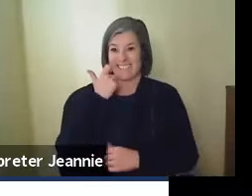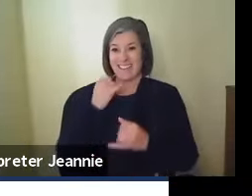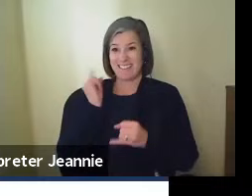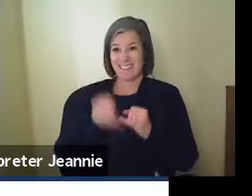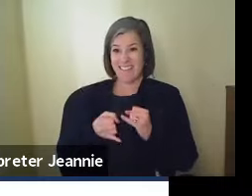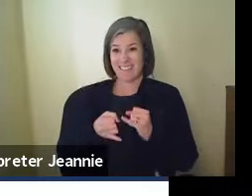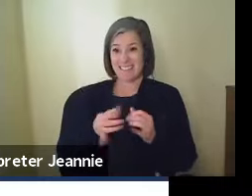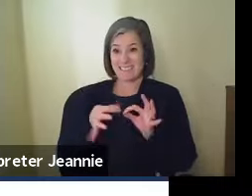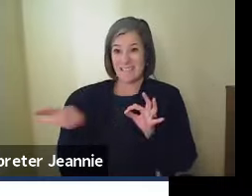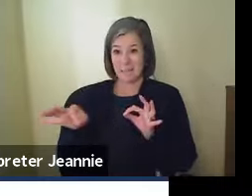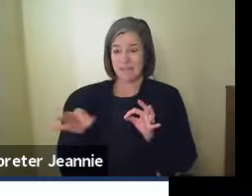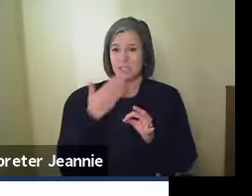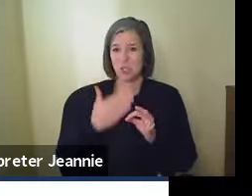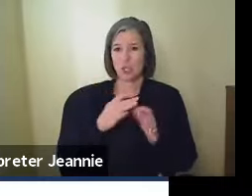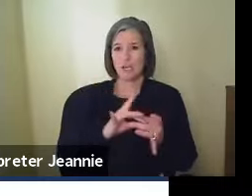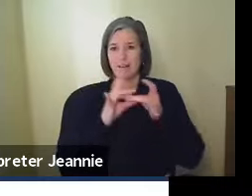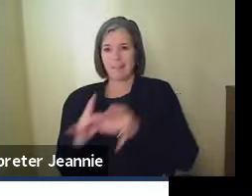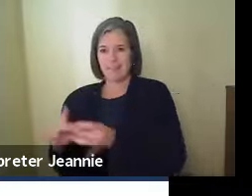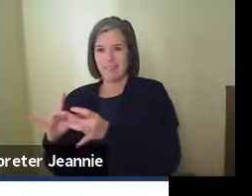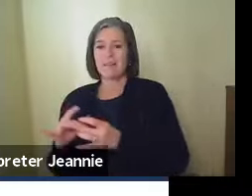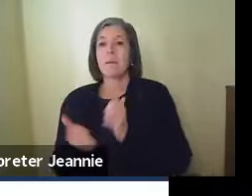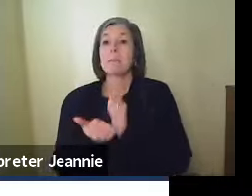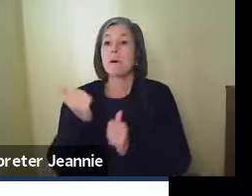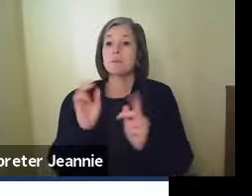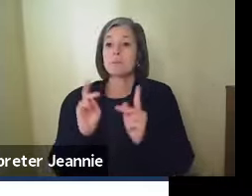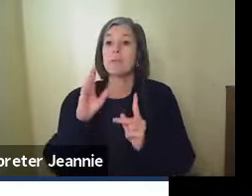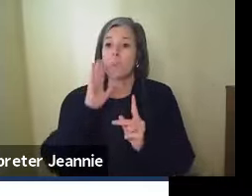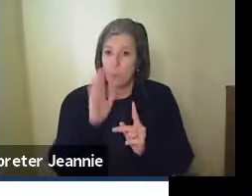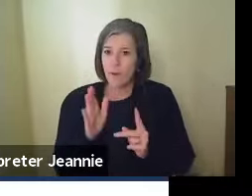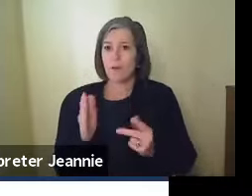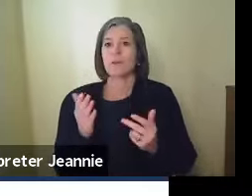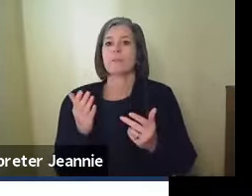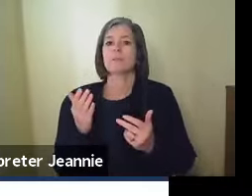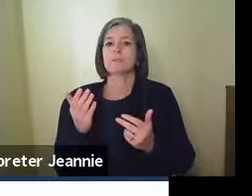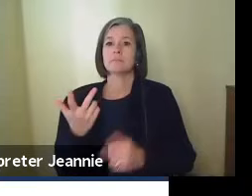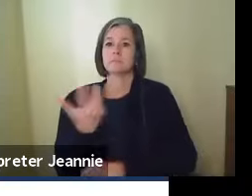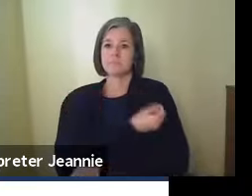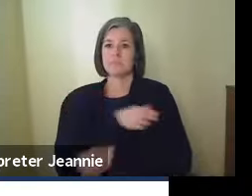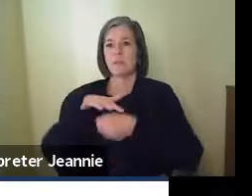So I think the bulk of people probably will get them at their local health department,